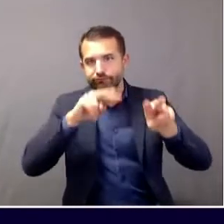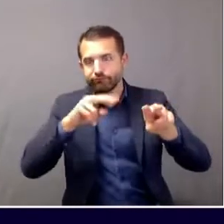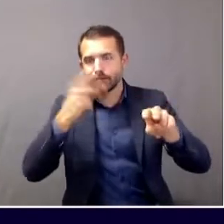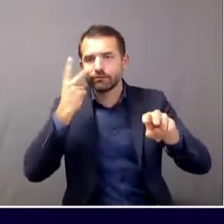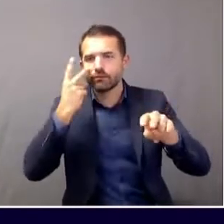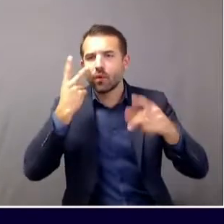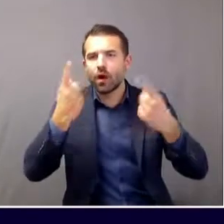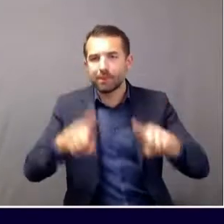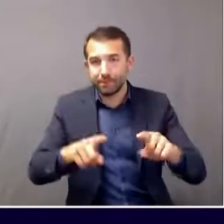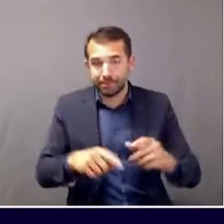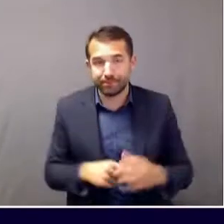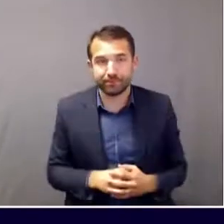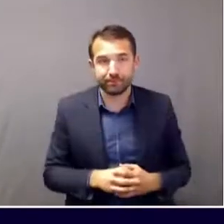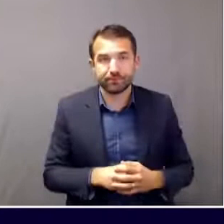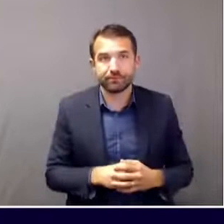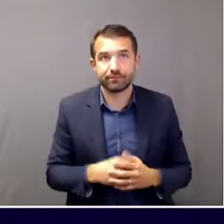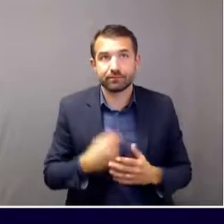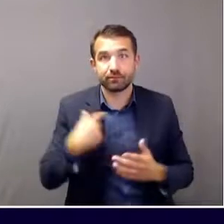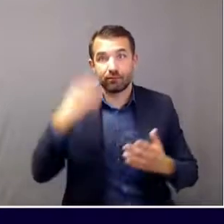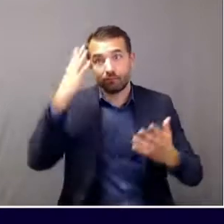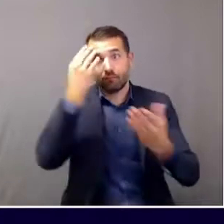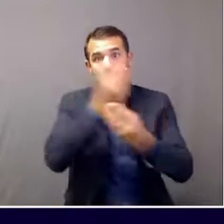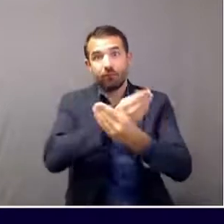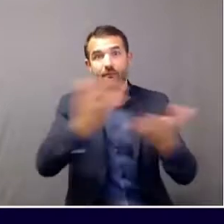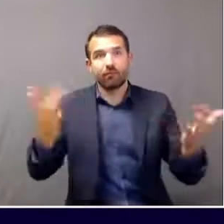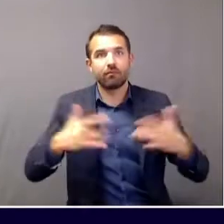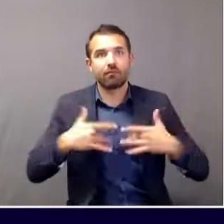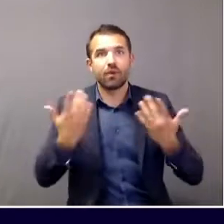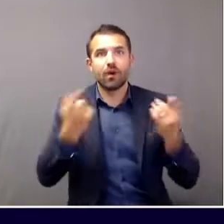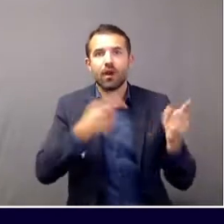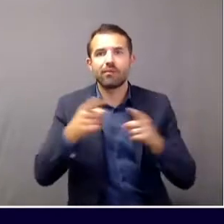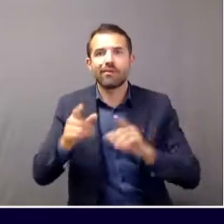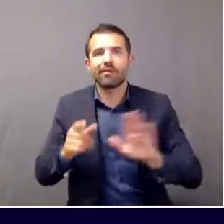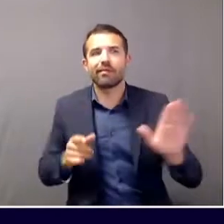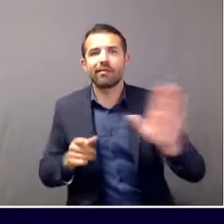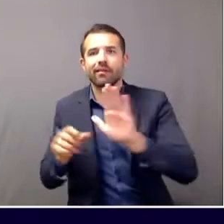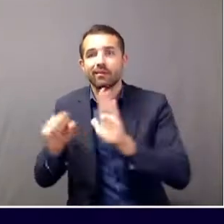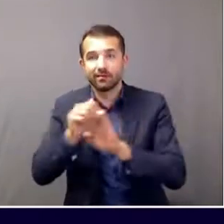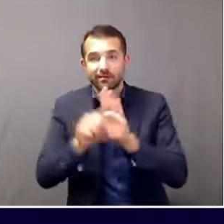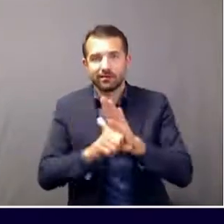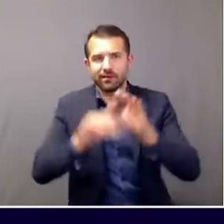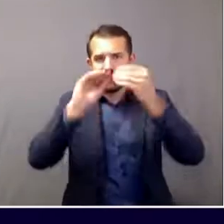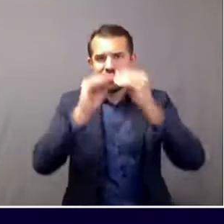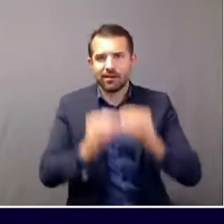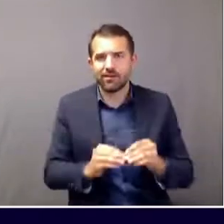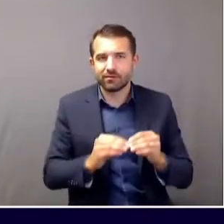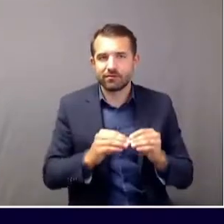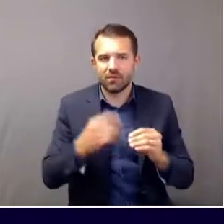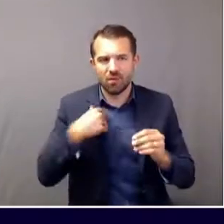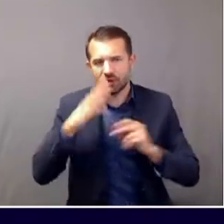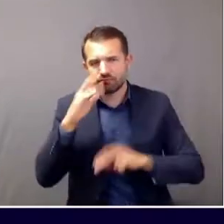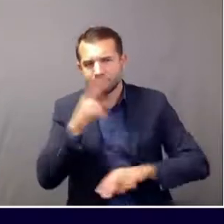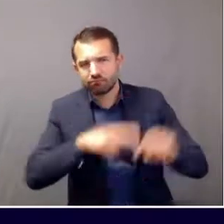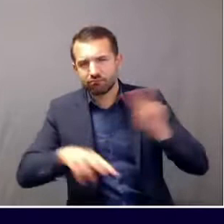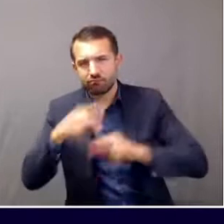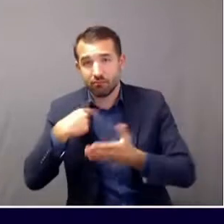know what's going on in our neighbors yards I we track these